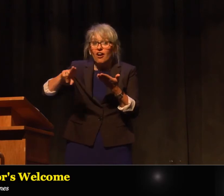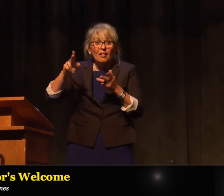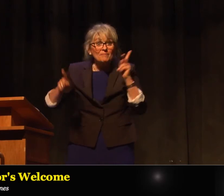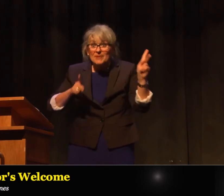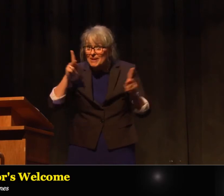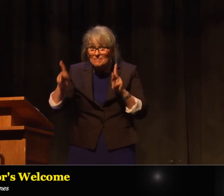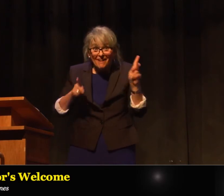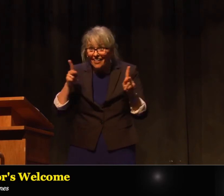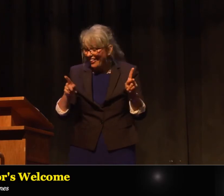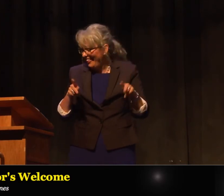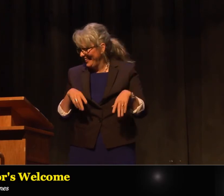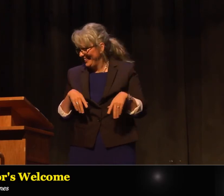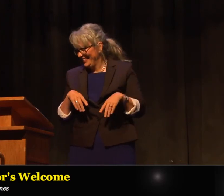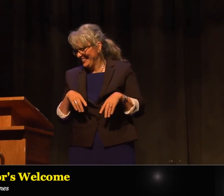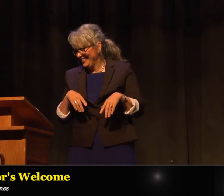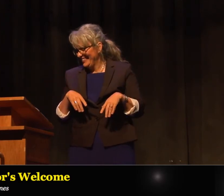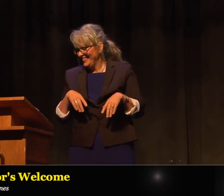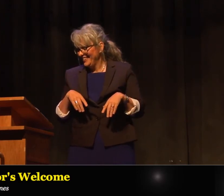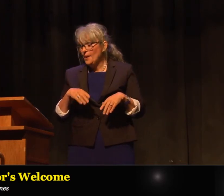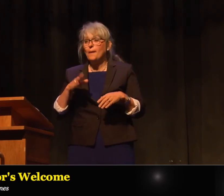the secretary people,